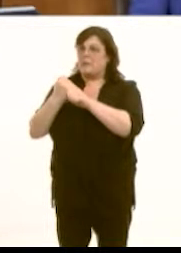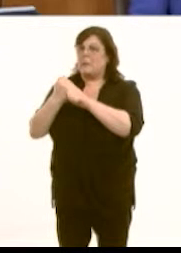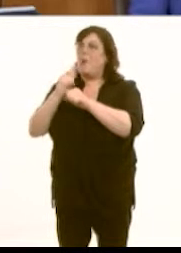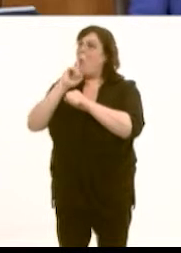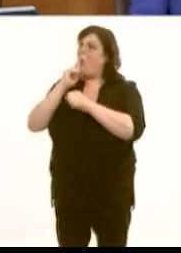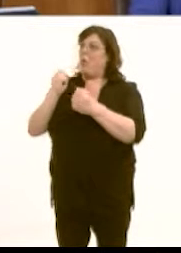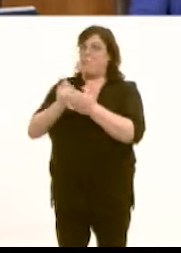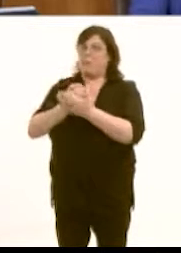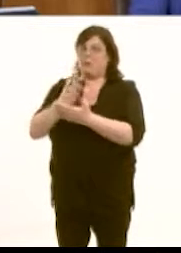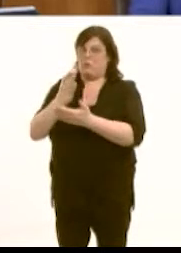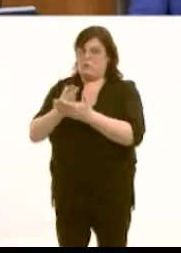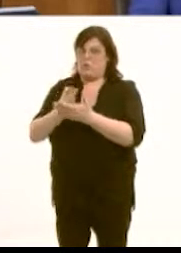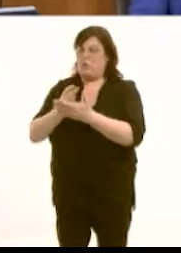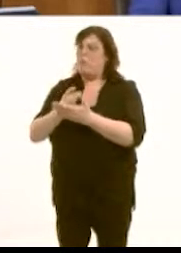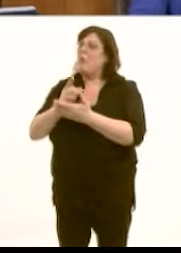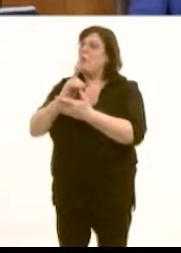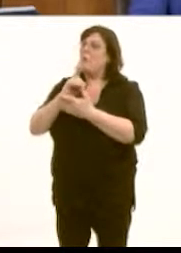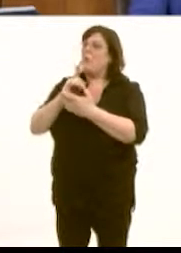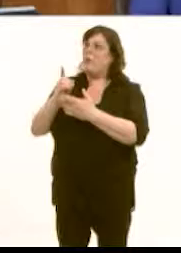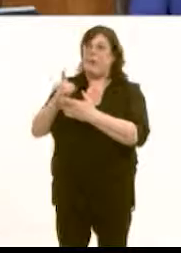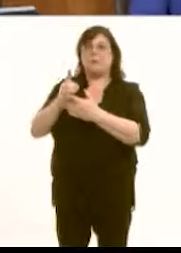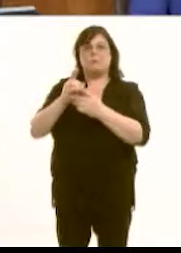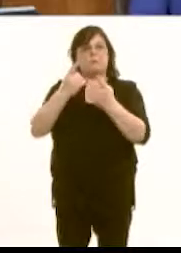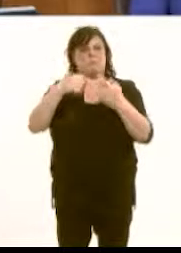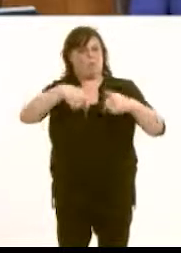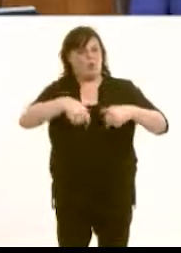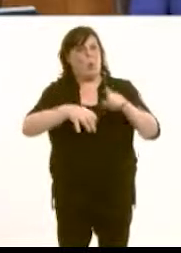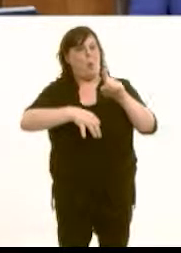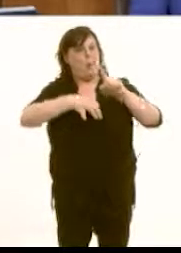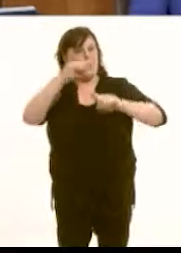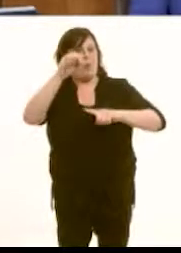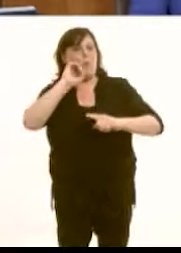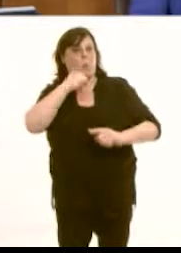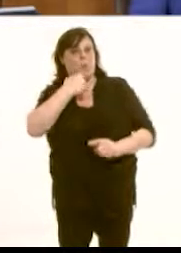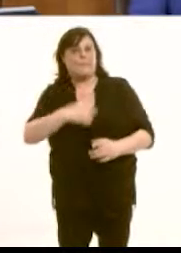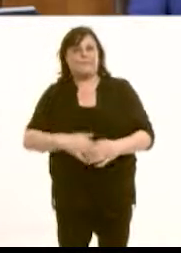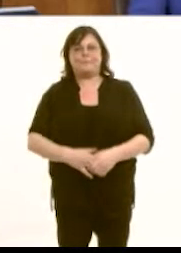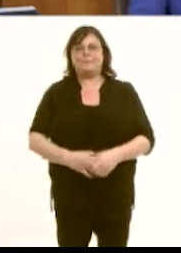yn sicrhau bod pethau yn newid am y gorau yn y rhan fwyaf o Gymru.